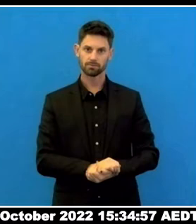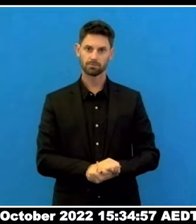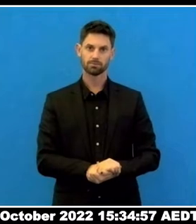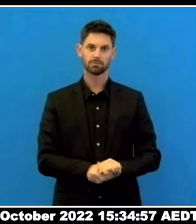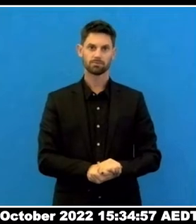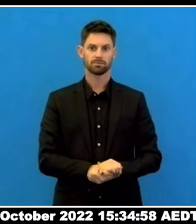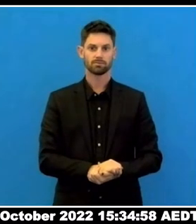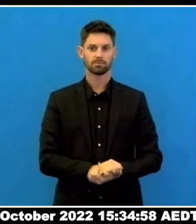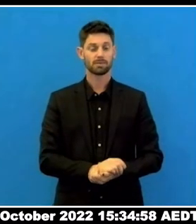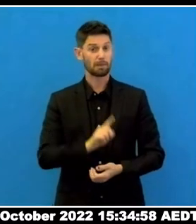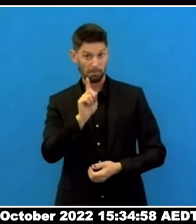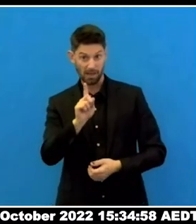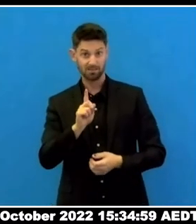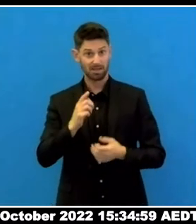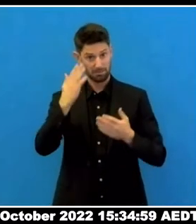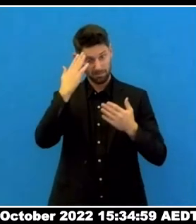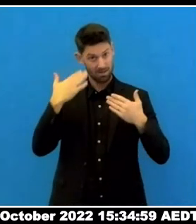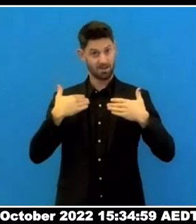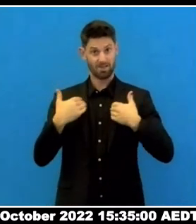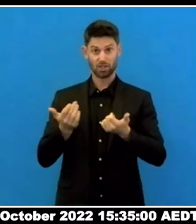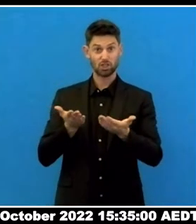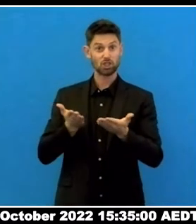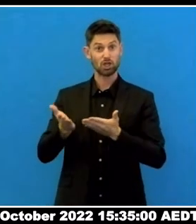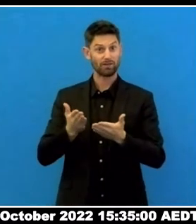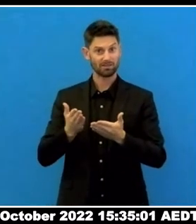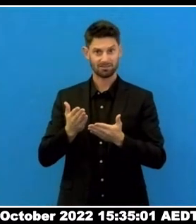not for only men, as well as women in the community.